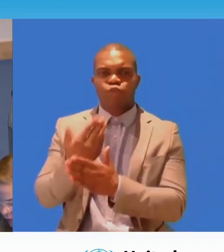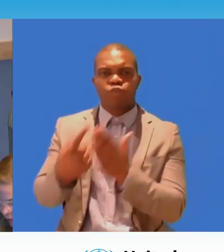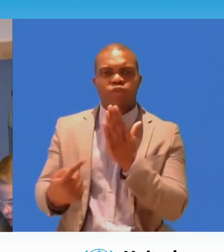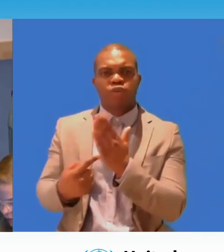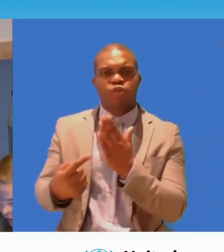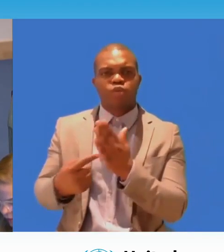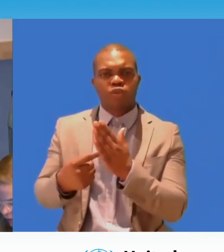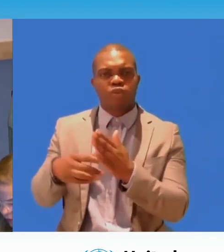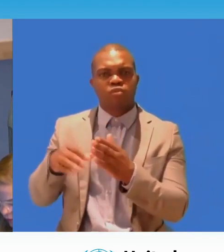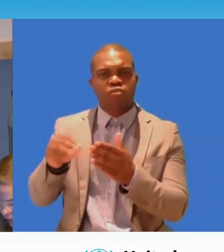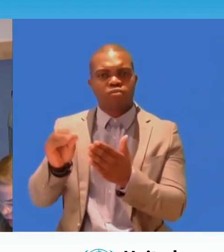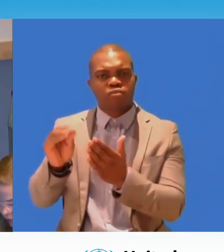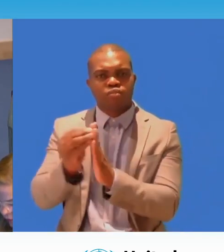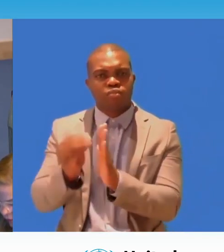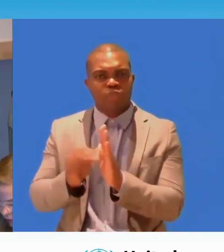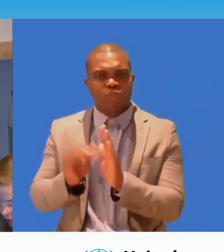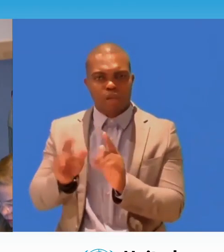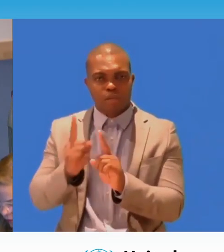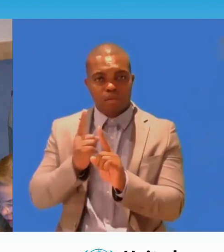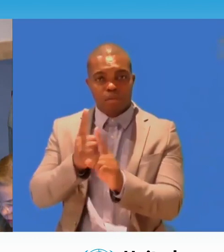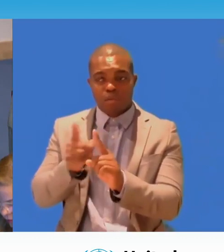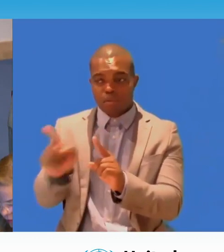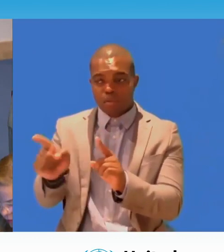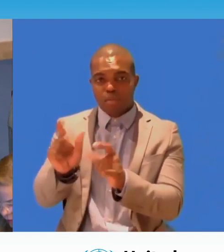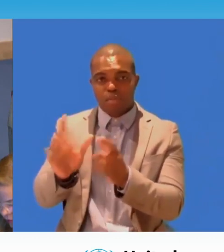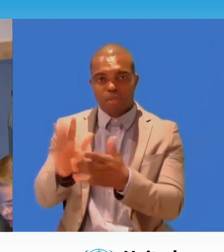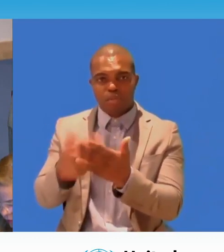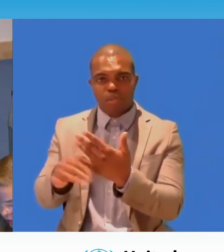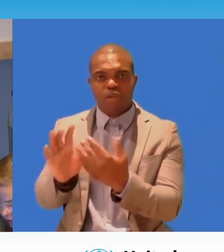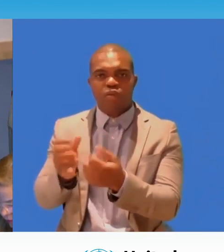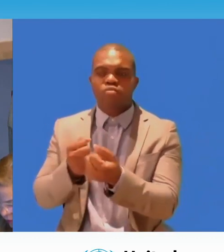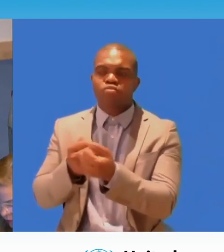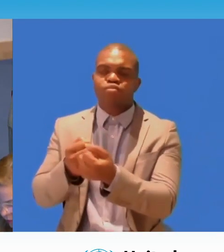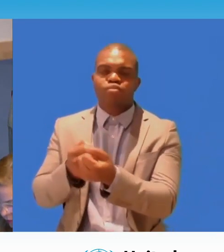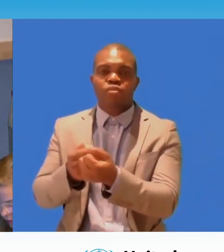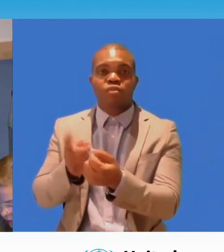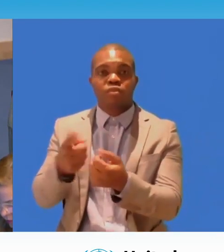uh that we have in society otherwise I think it is important to say that we made good progress